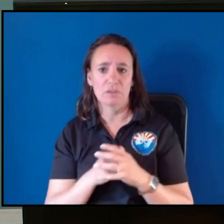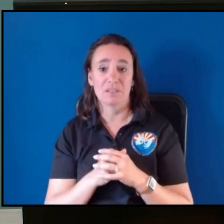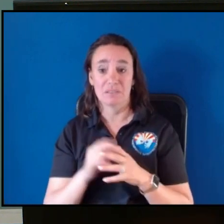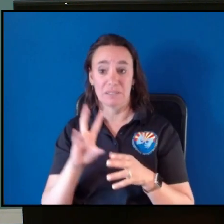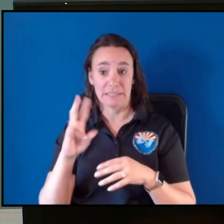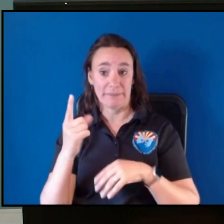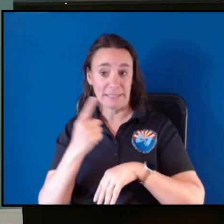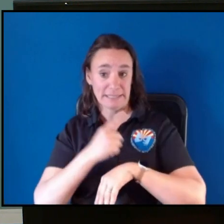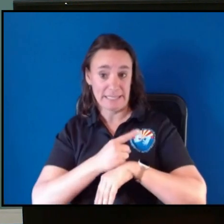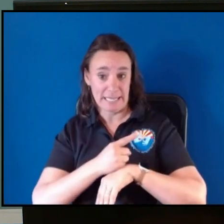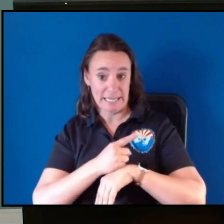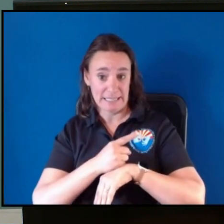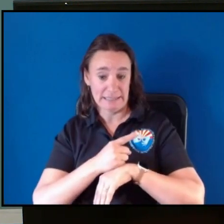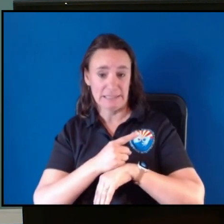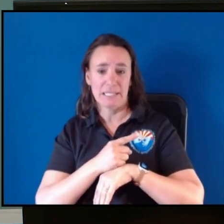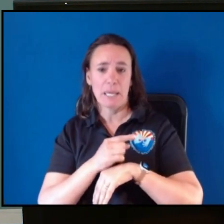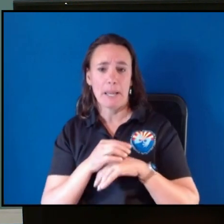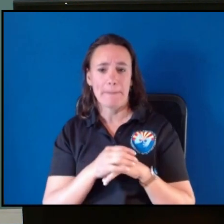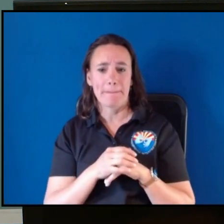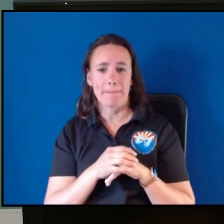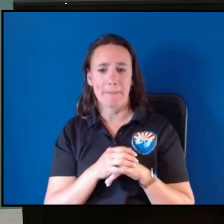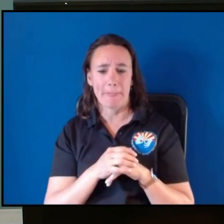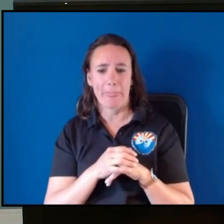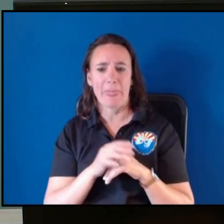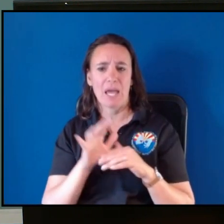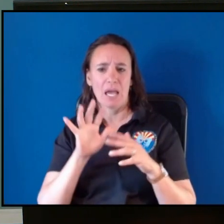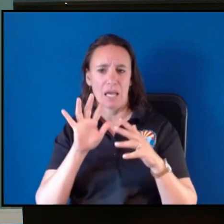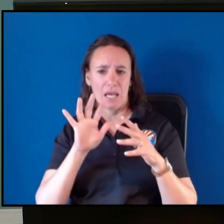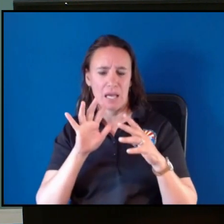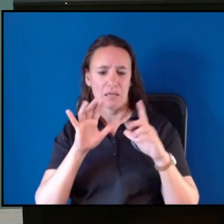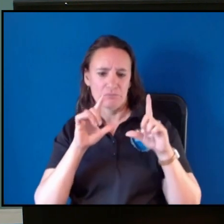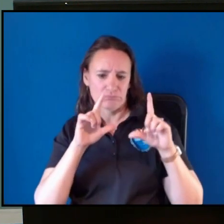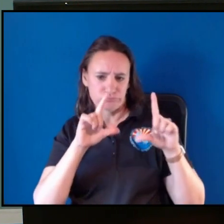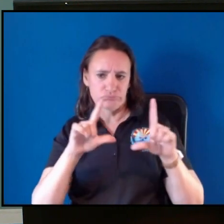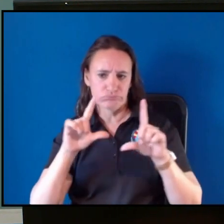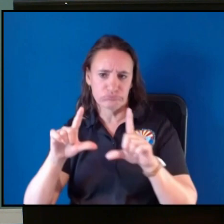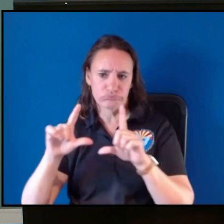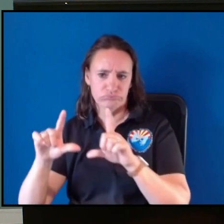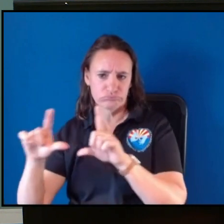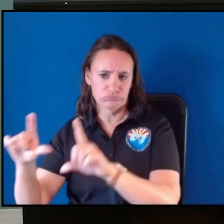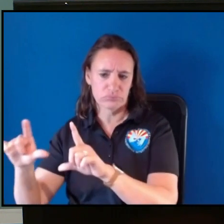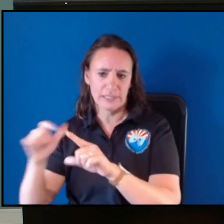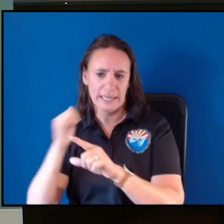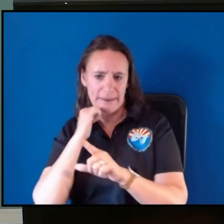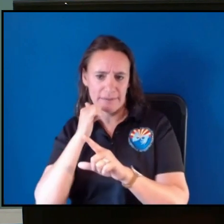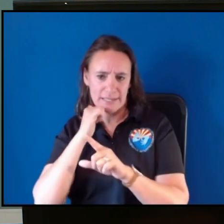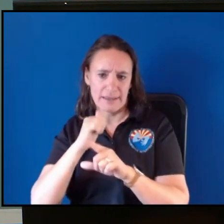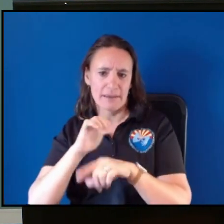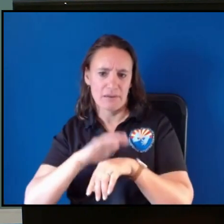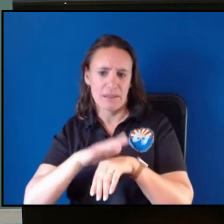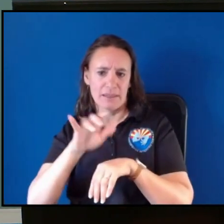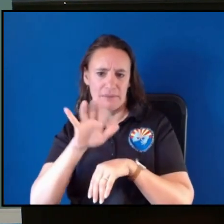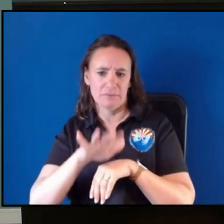seven days and plot the rainfall everyday across this area this is pretty much what the weather prediction center